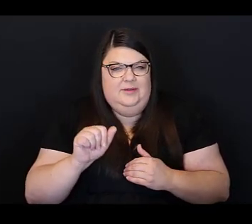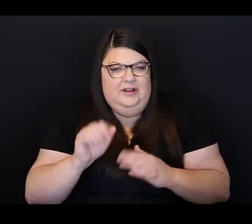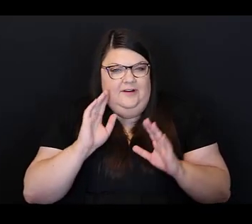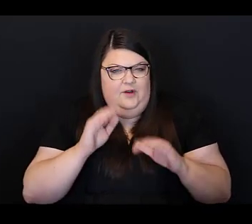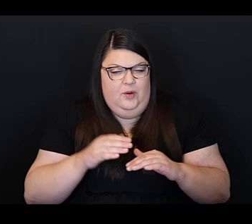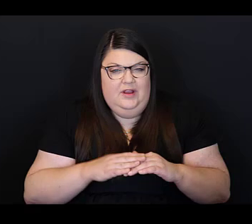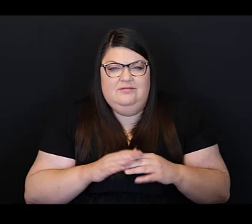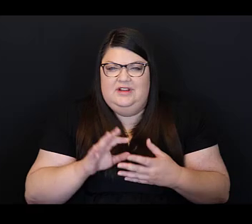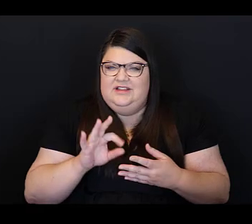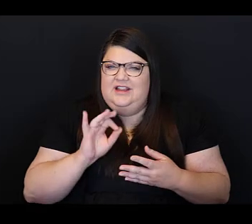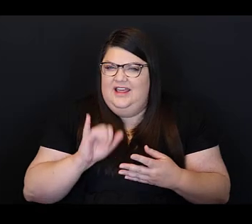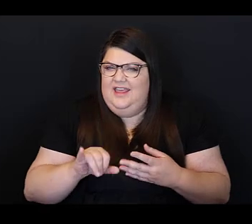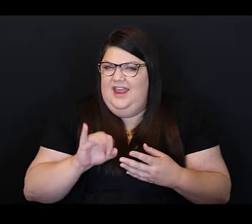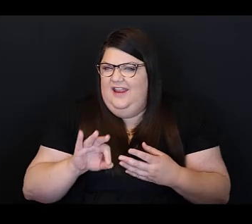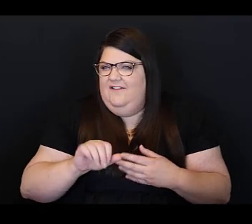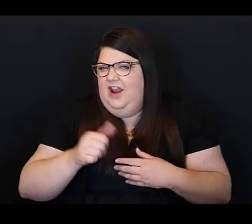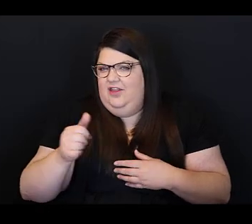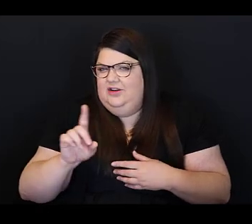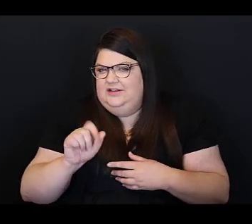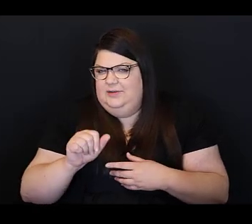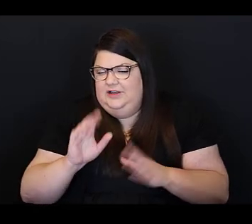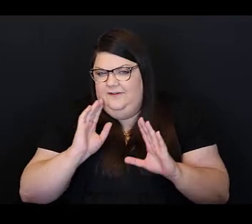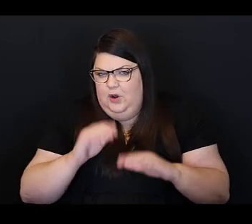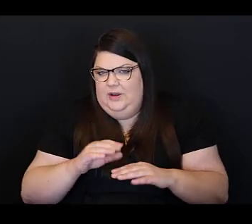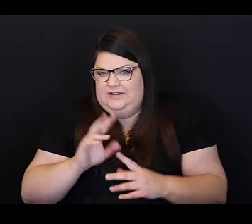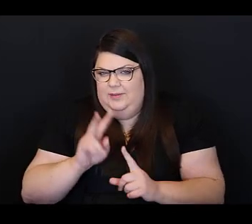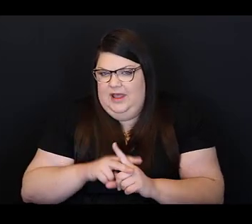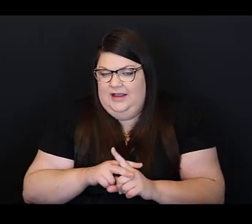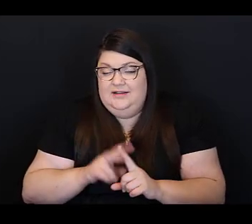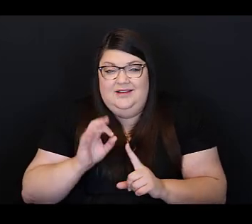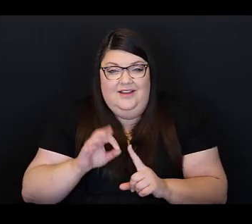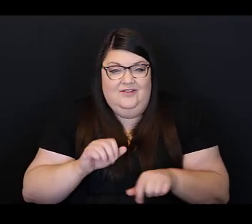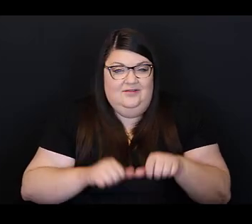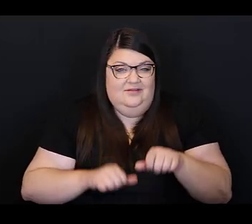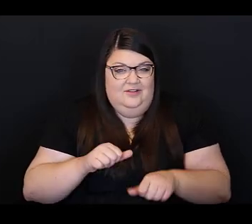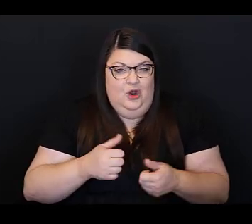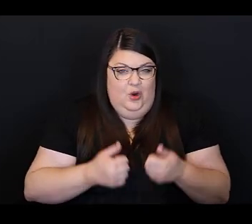select this option if another disability focus applies. If you are unsure of which